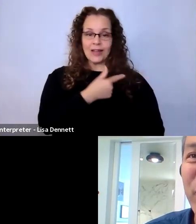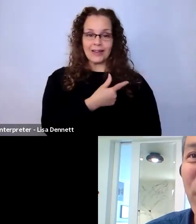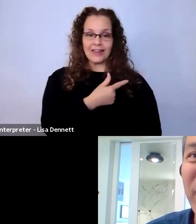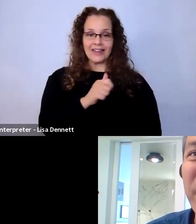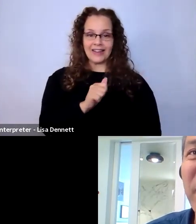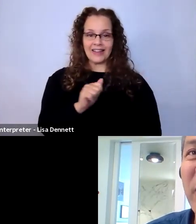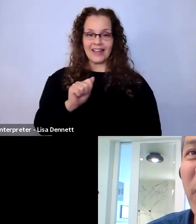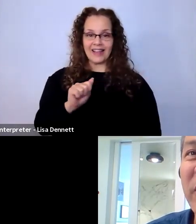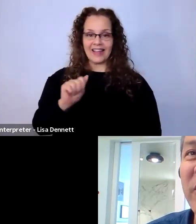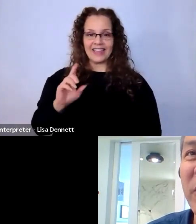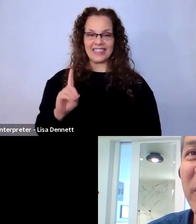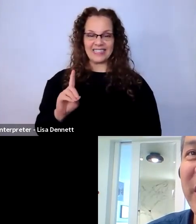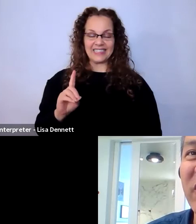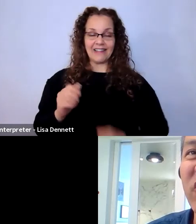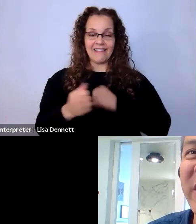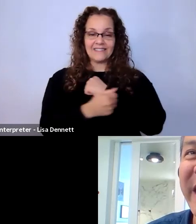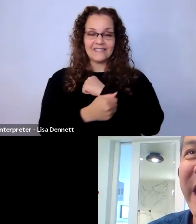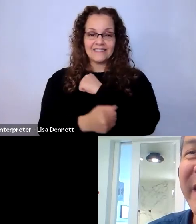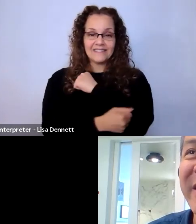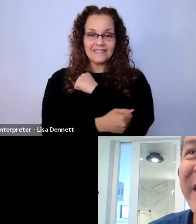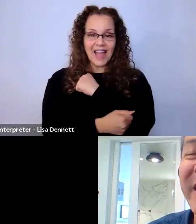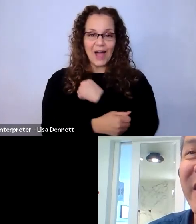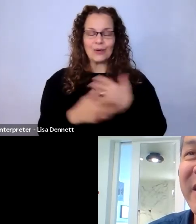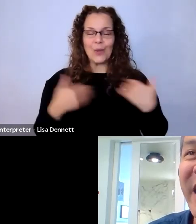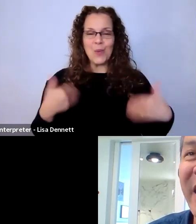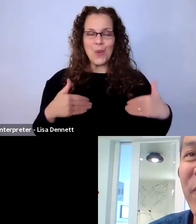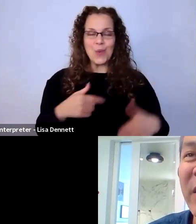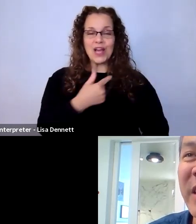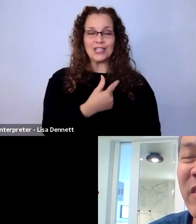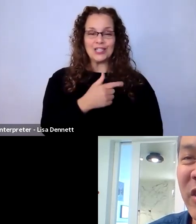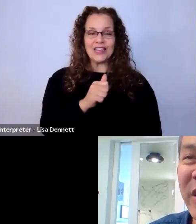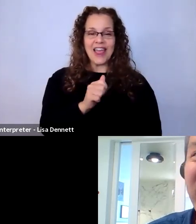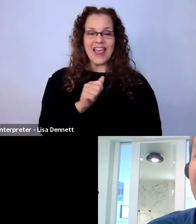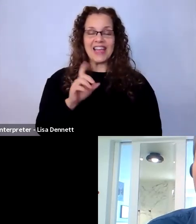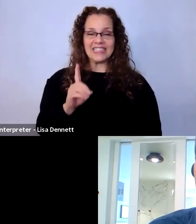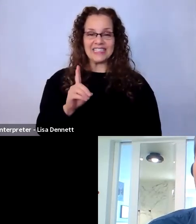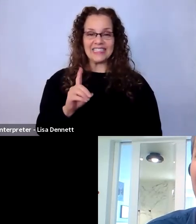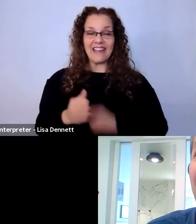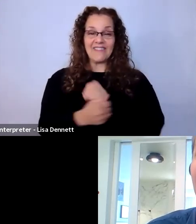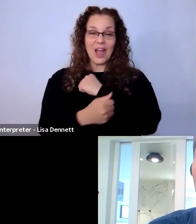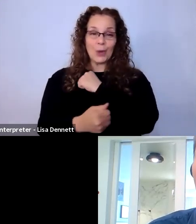So if people go over to GA D dot foundation, you can learn more